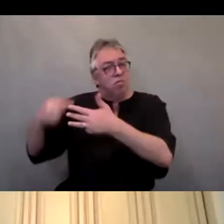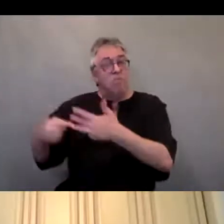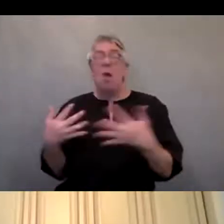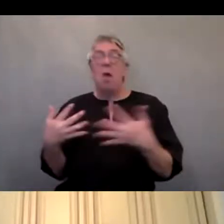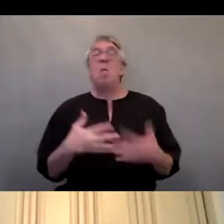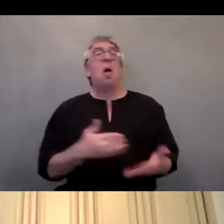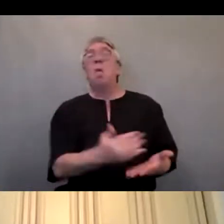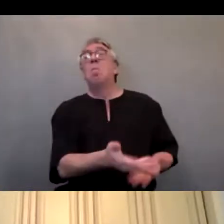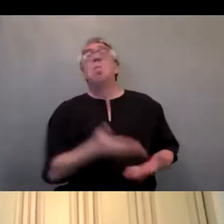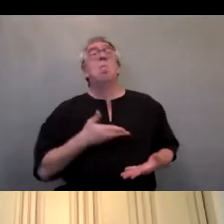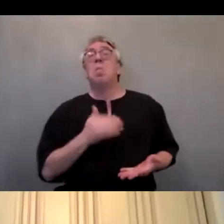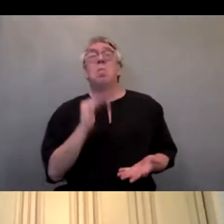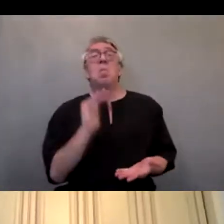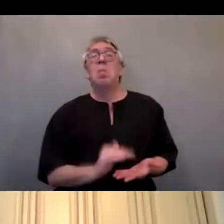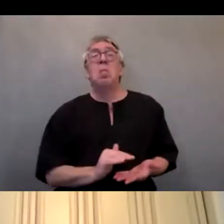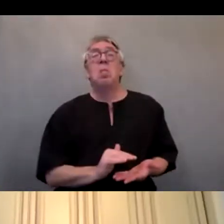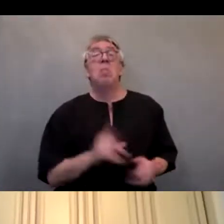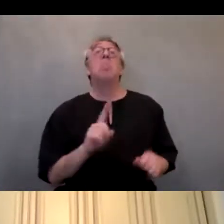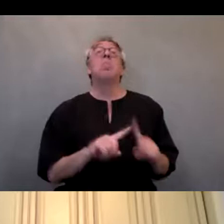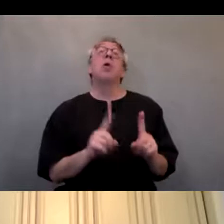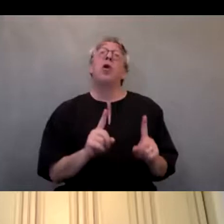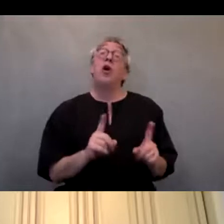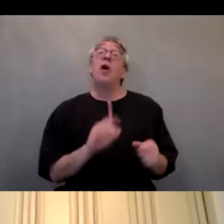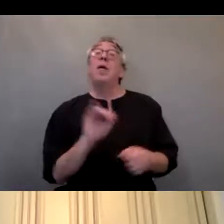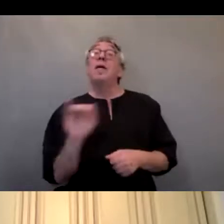that she had. But there is in the